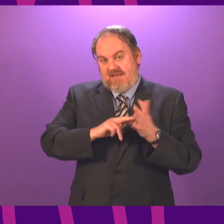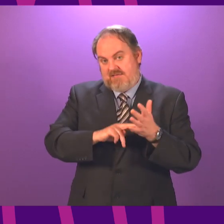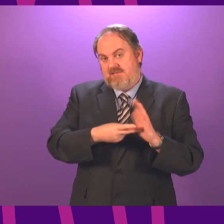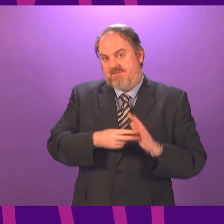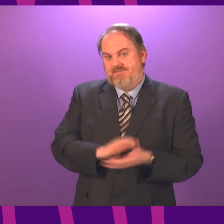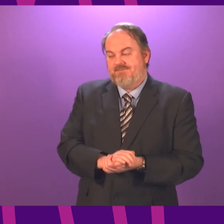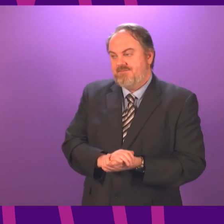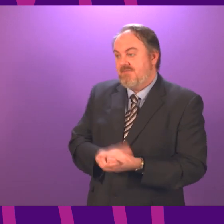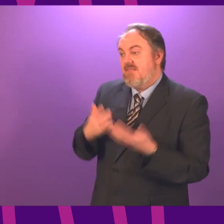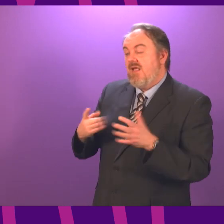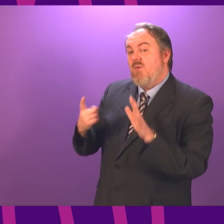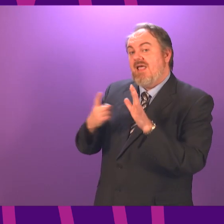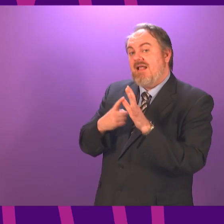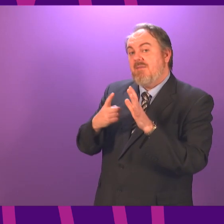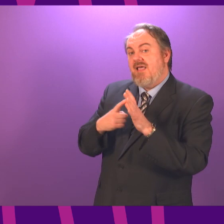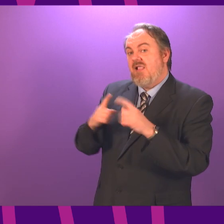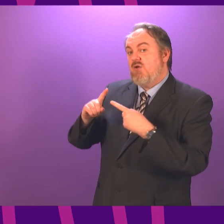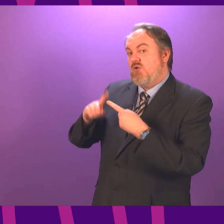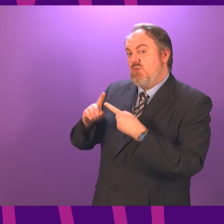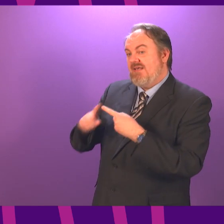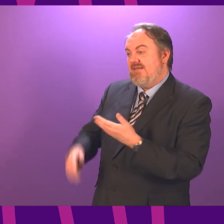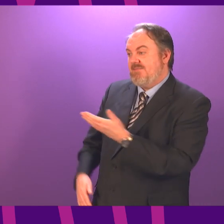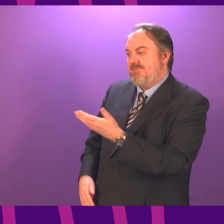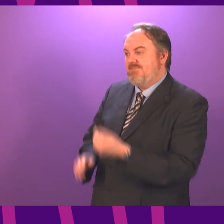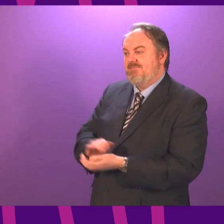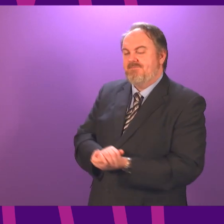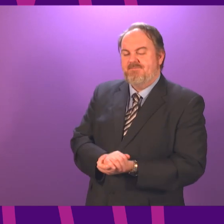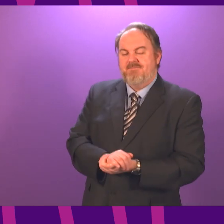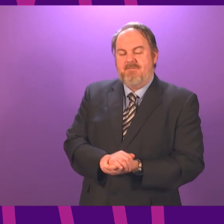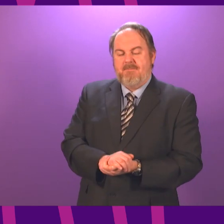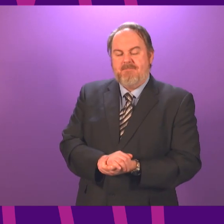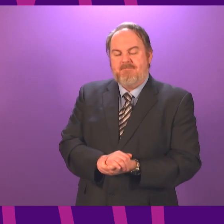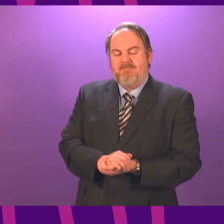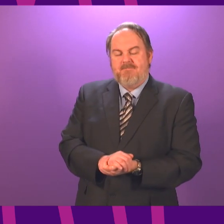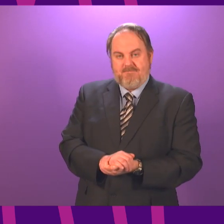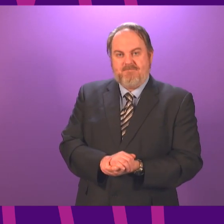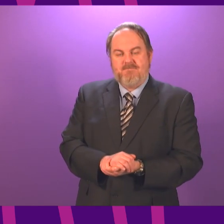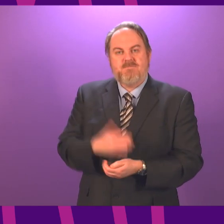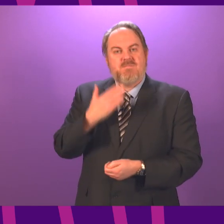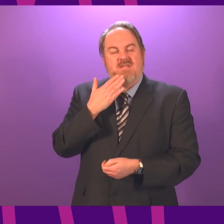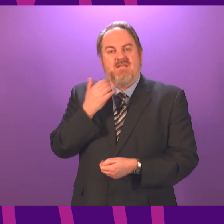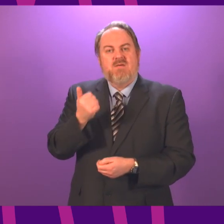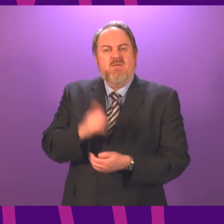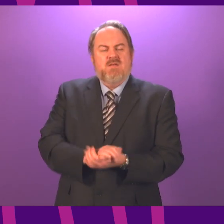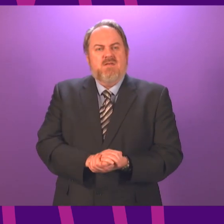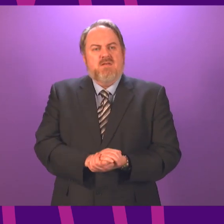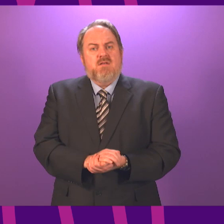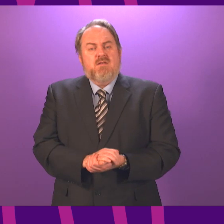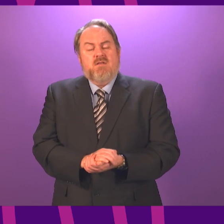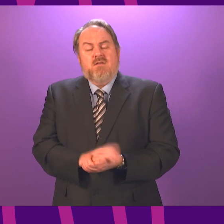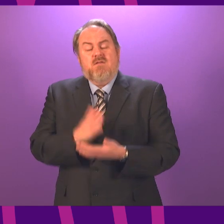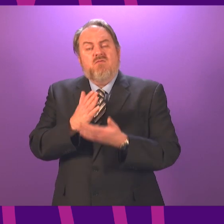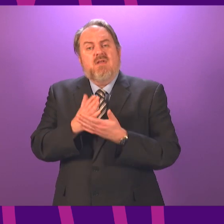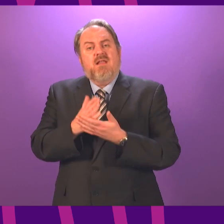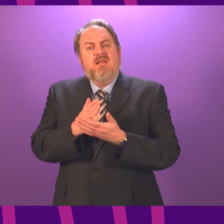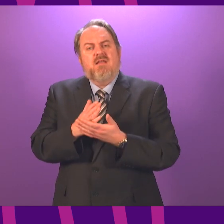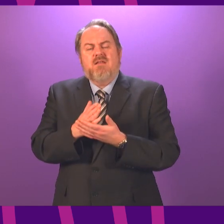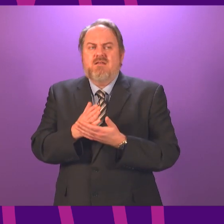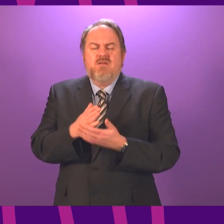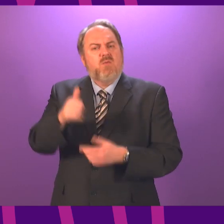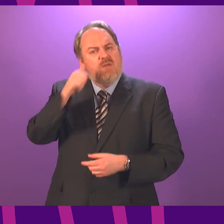Annabelle Ewing (Cowdenbeath) (SNP): On the important issue of international travel